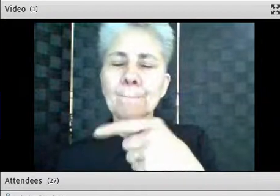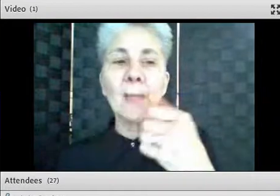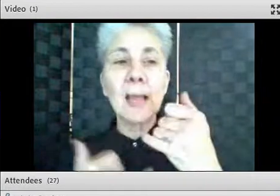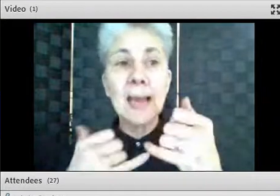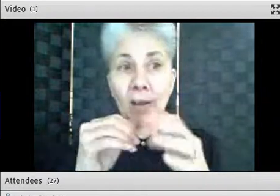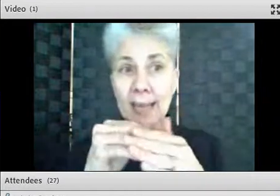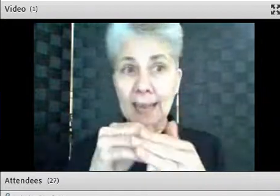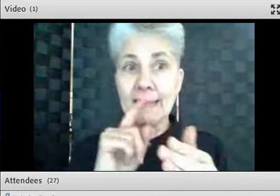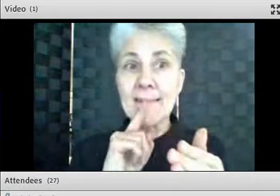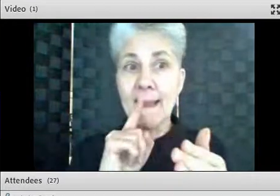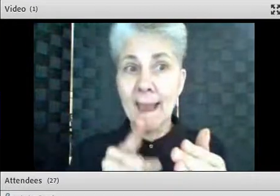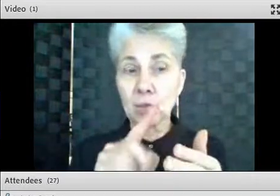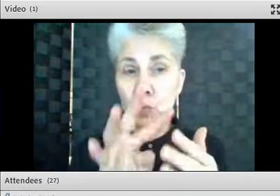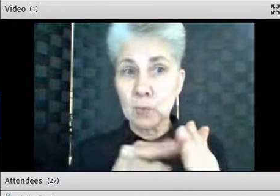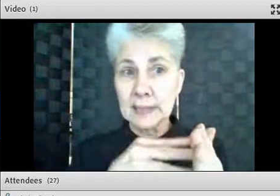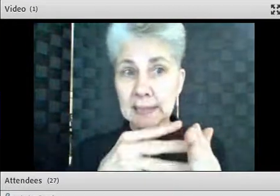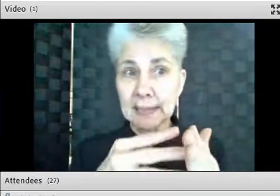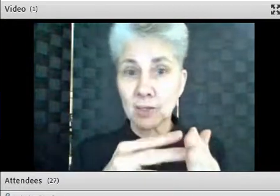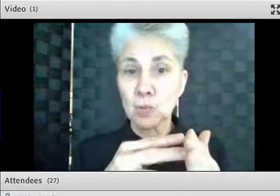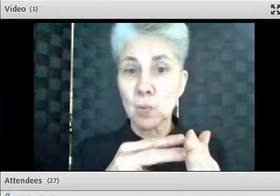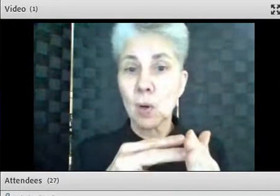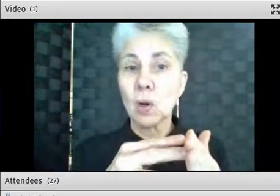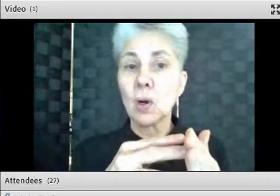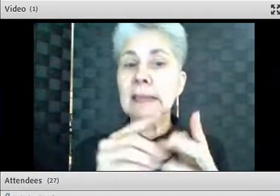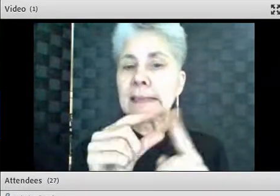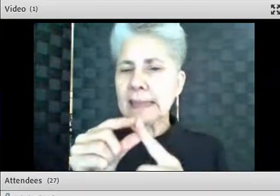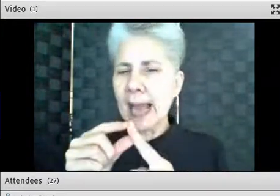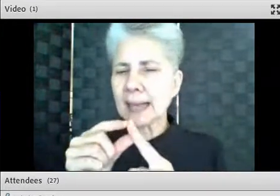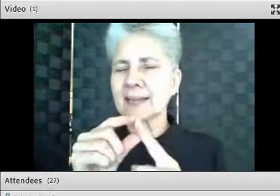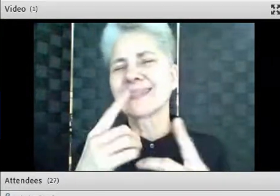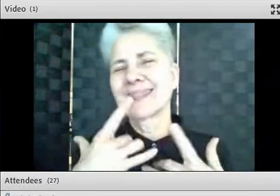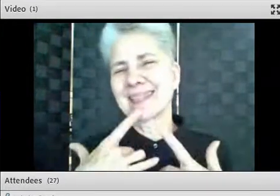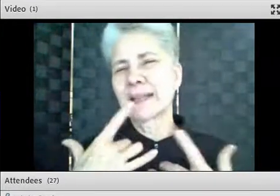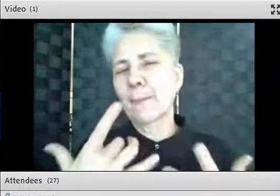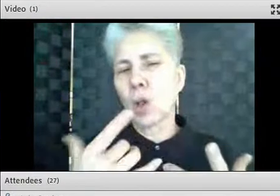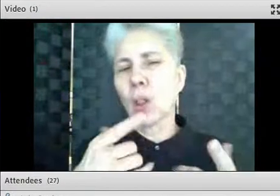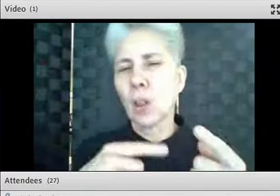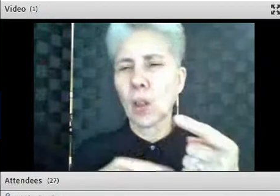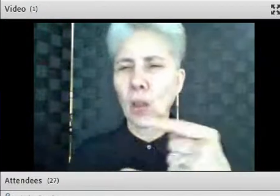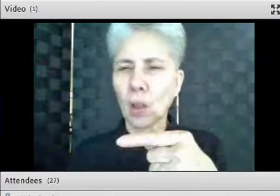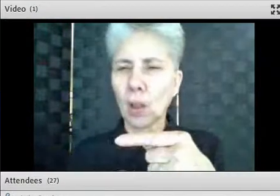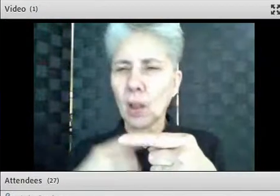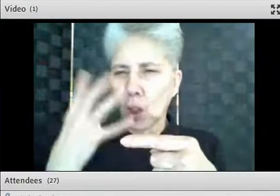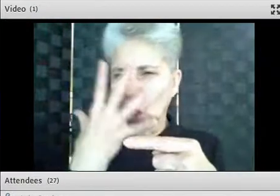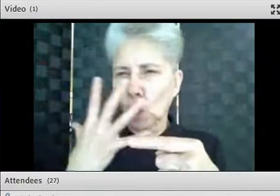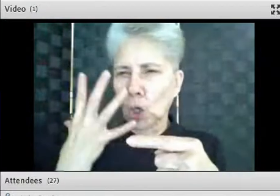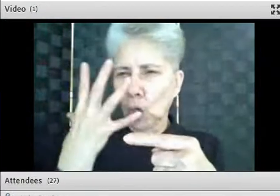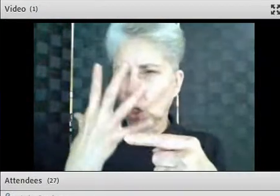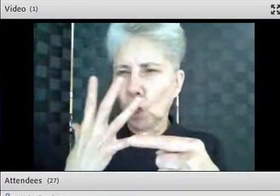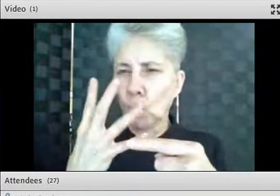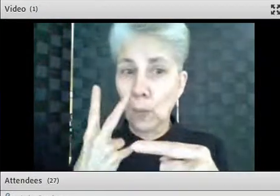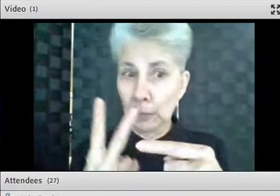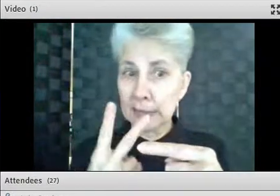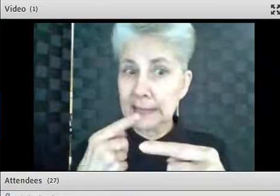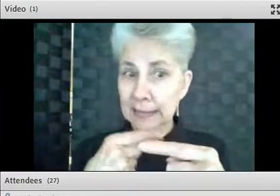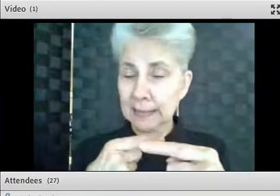Now, within the actual schedule text, this is kind of a typical look to this, what we would see.